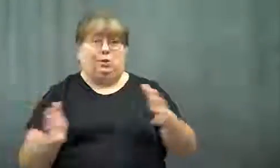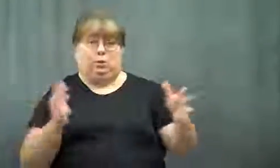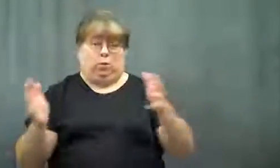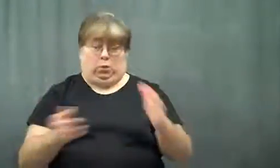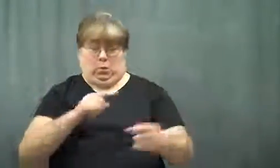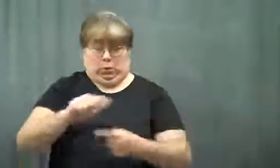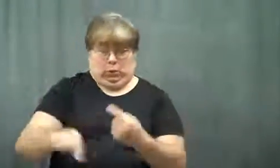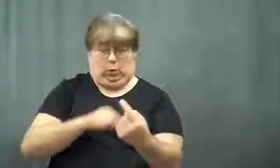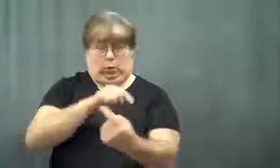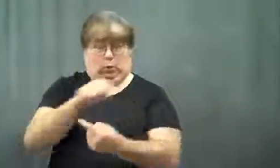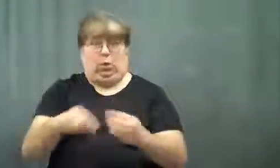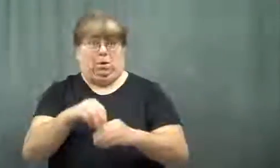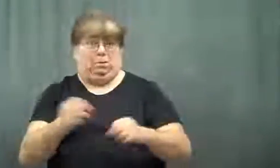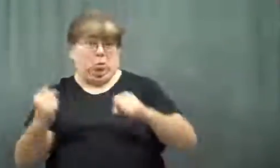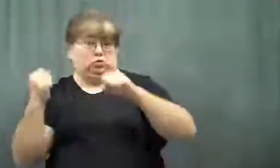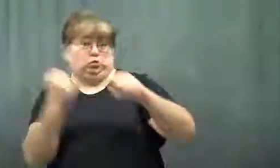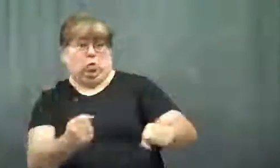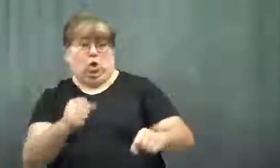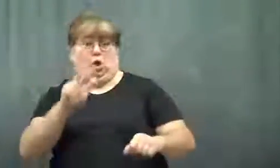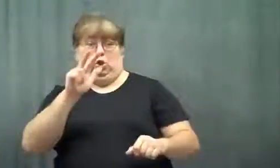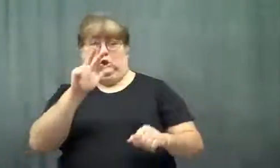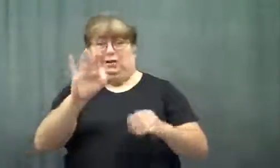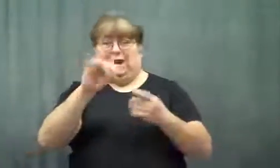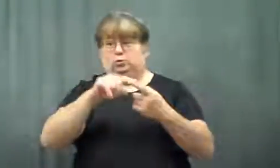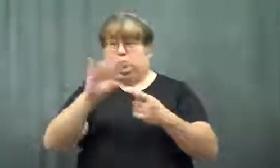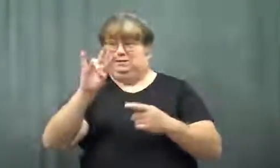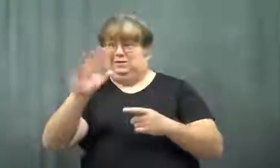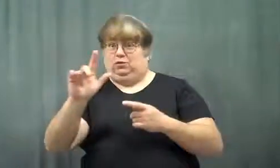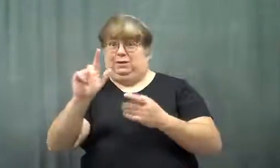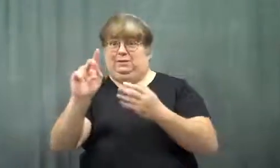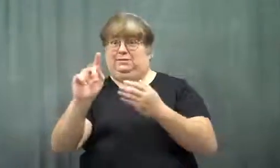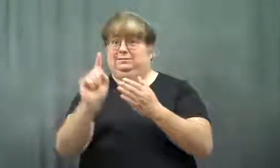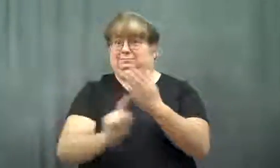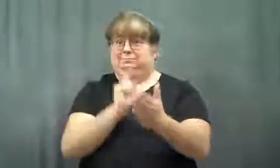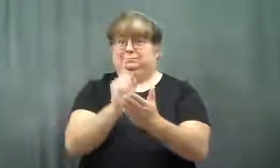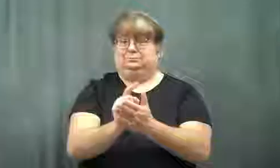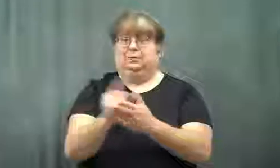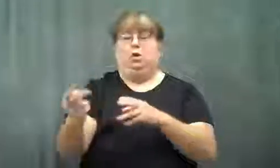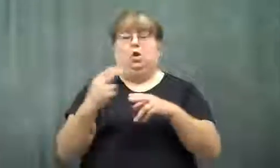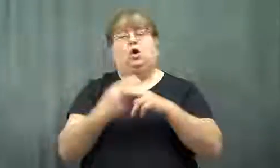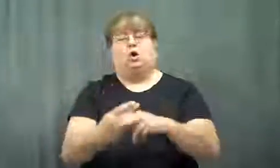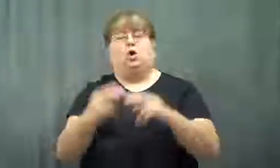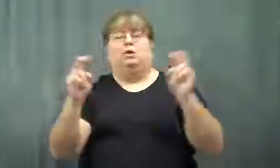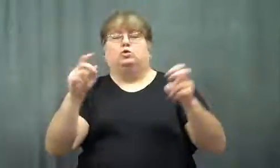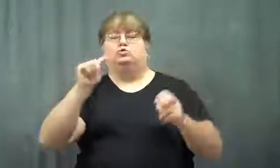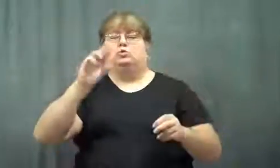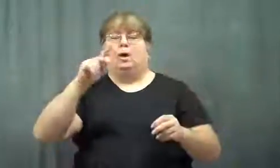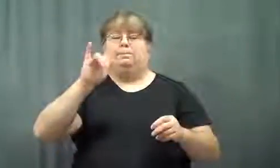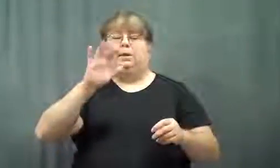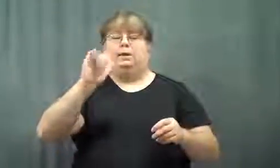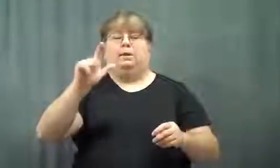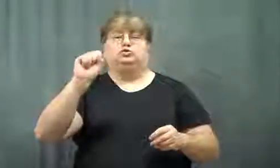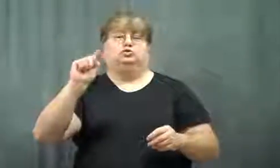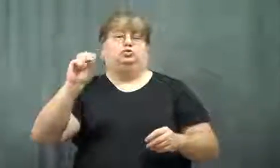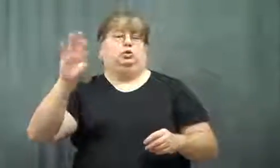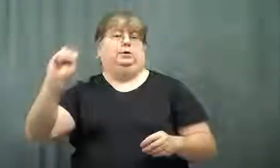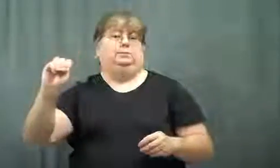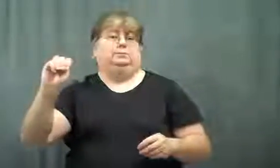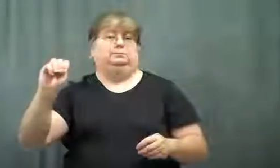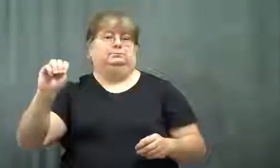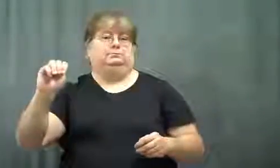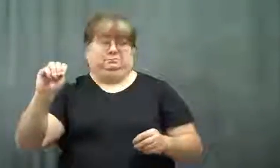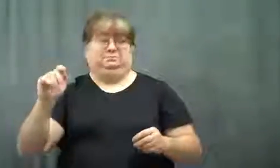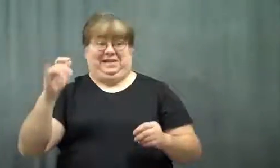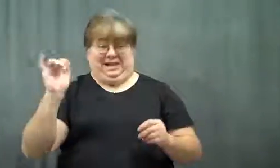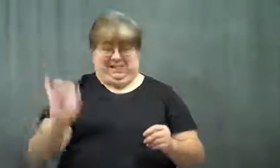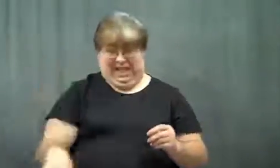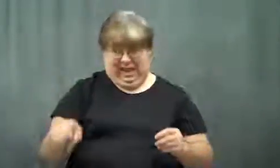When the winds are 39 mph and above, it becomes a tropical storm.